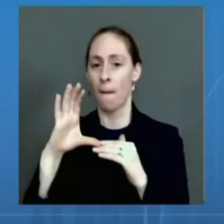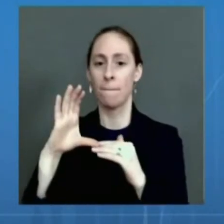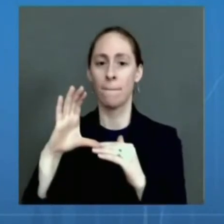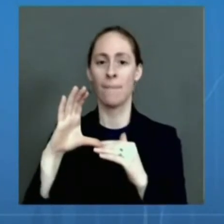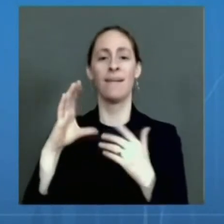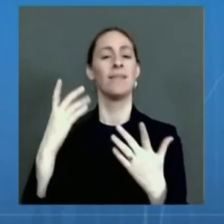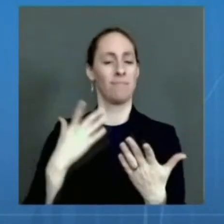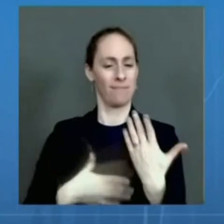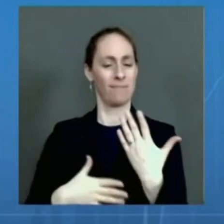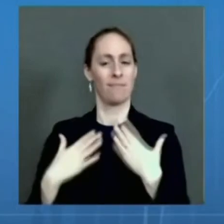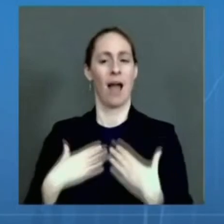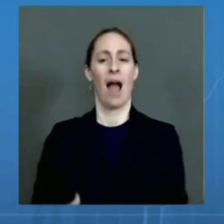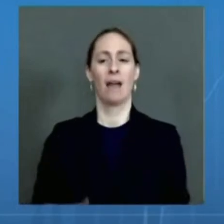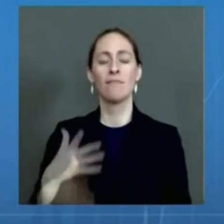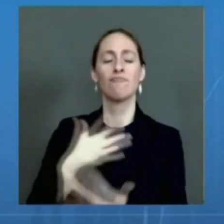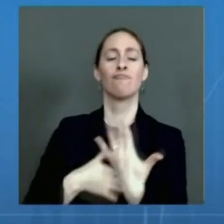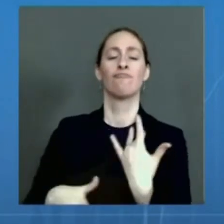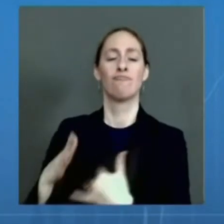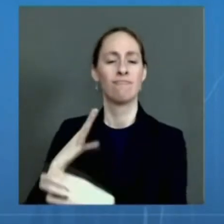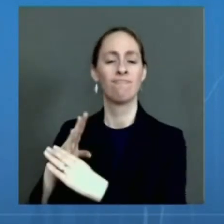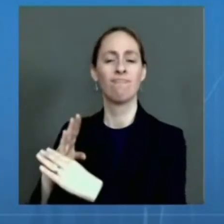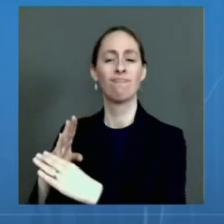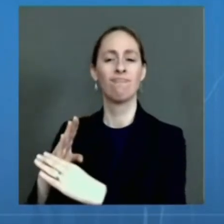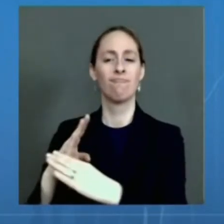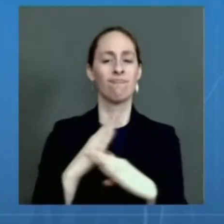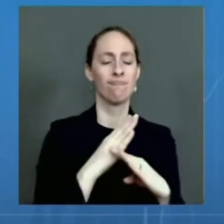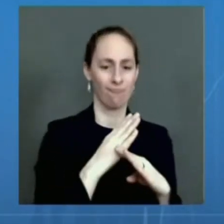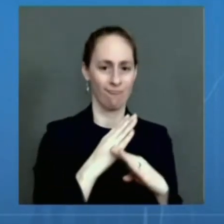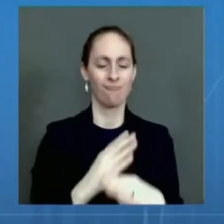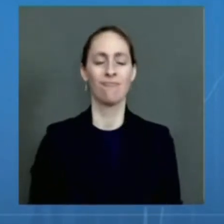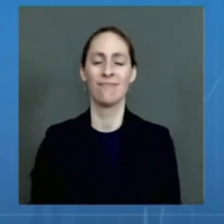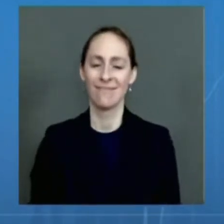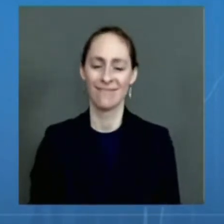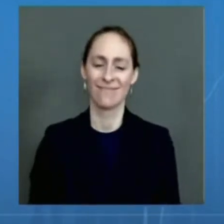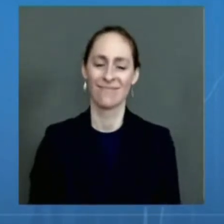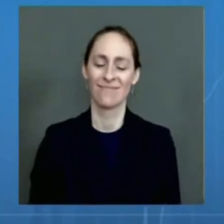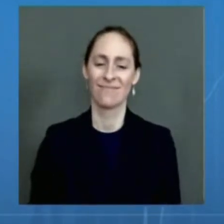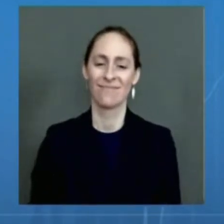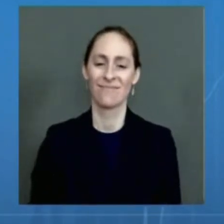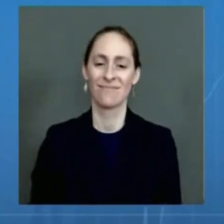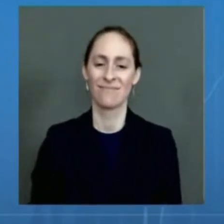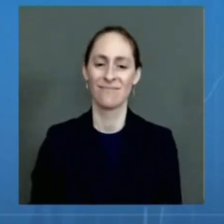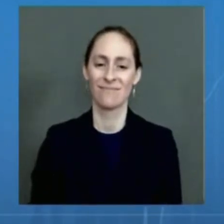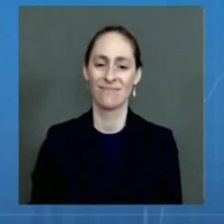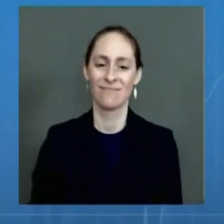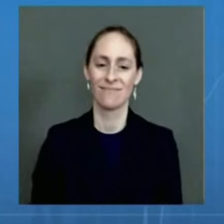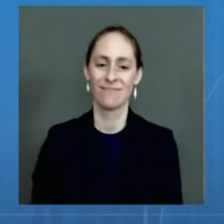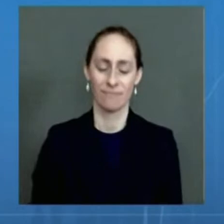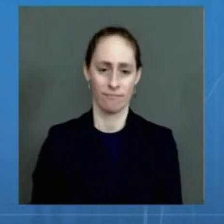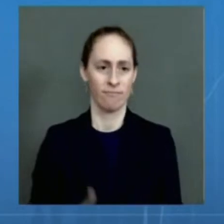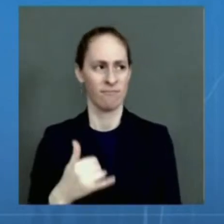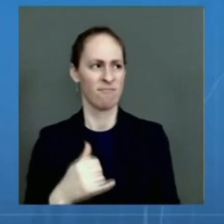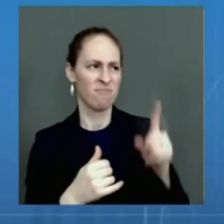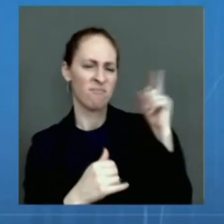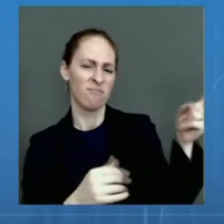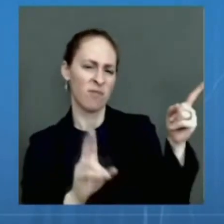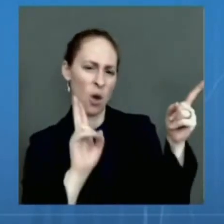INTO THE PROTECTIVE RANGE. NEXT SLIDE. AND THEN IF YOU LOOK AT ACTUAL